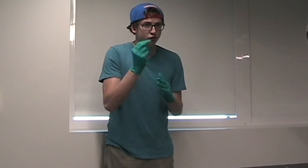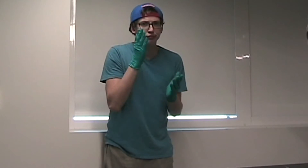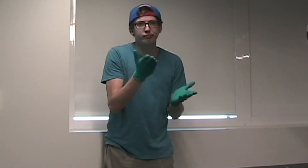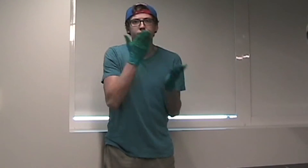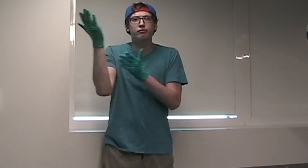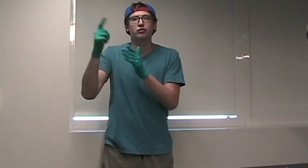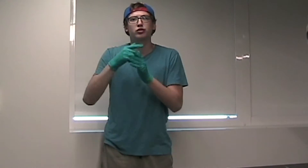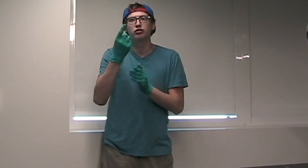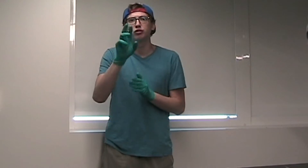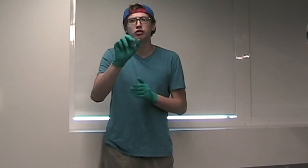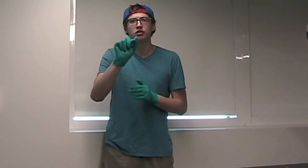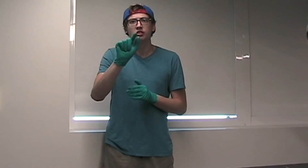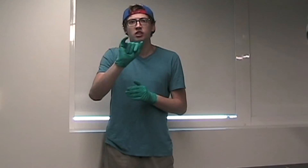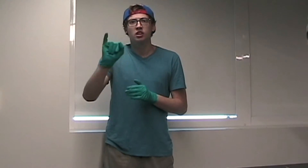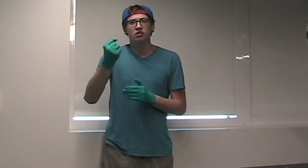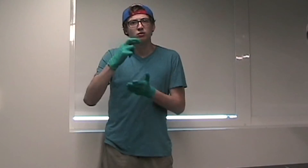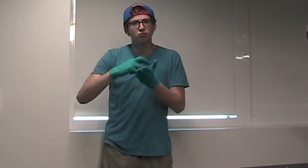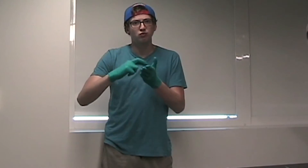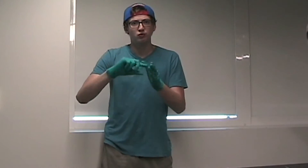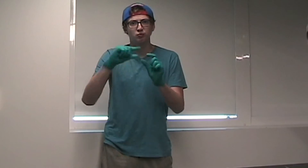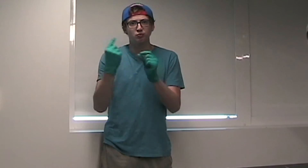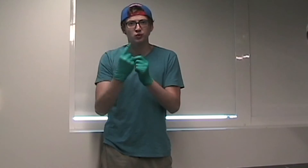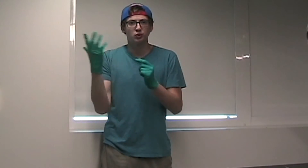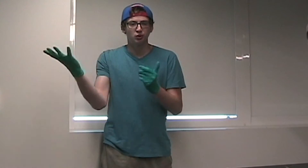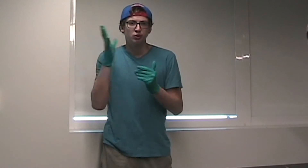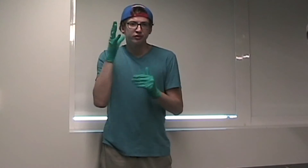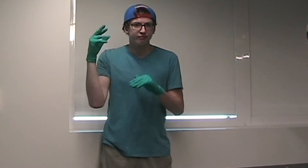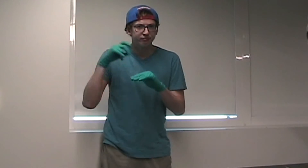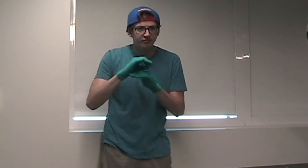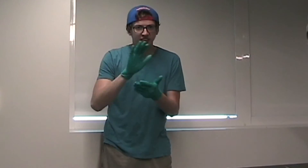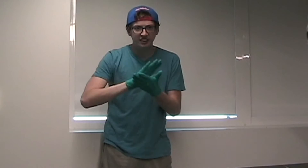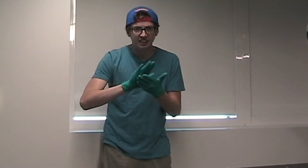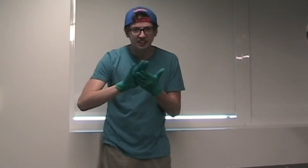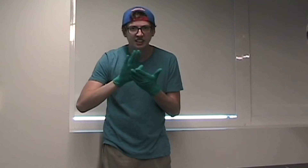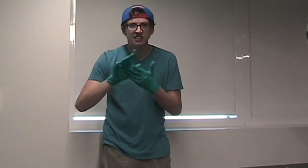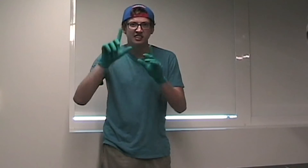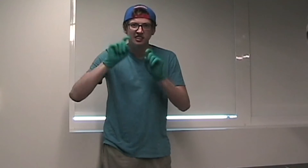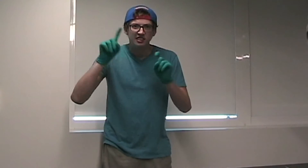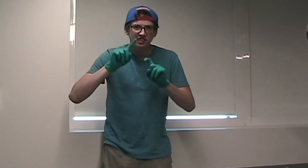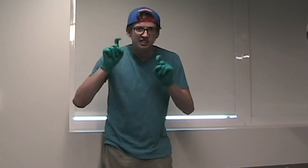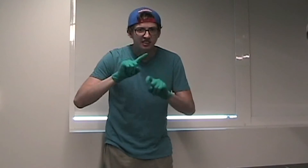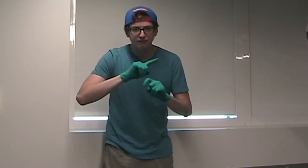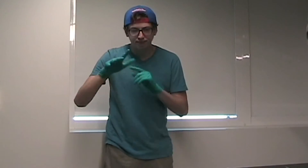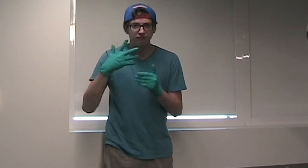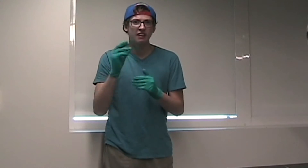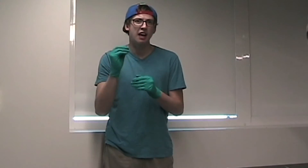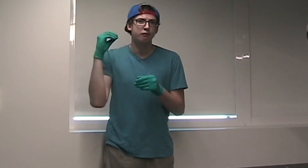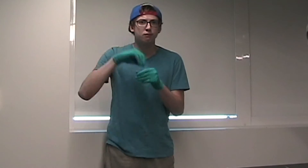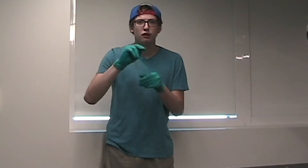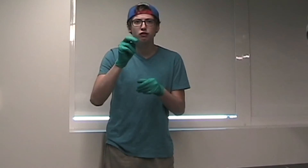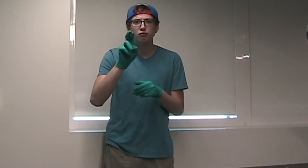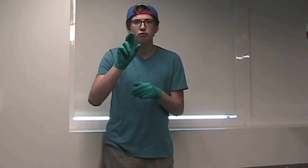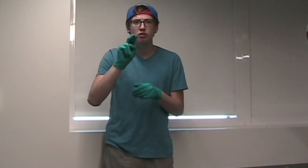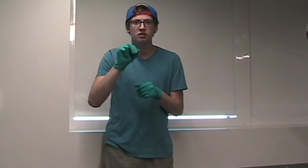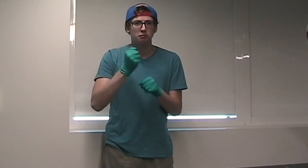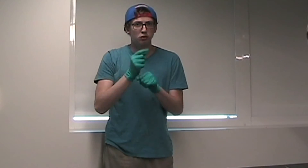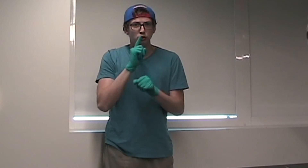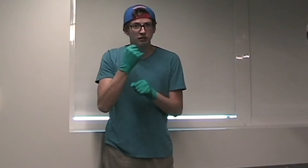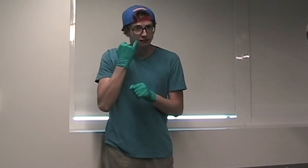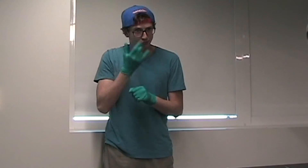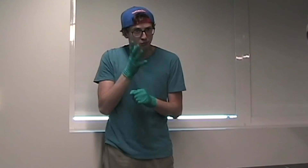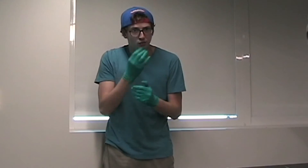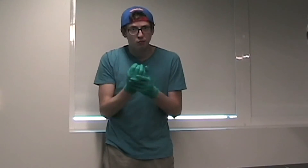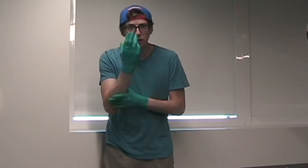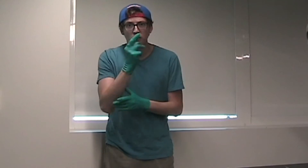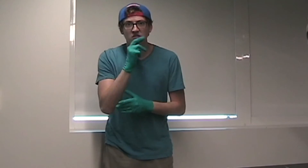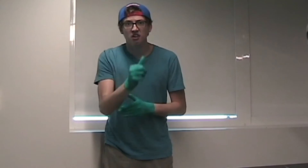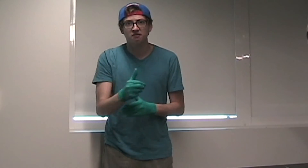This well plate will be sent to Dr. Staii’s research group for them to clean, test, and put neurons on the fibers to see if they will grow on it, or not.